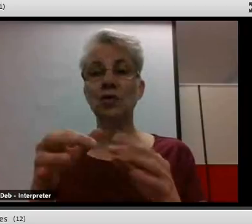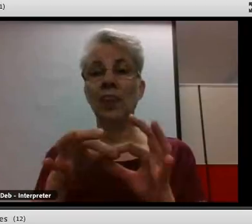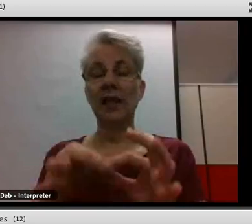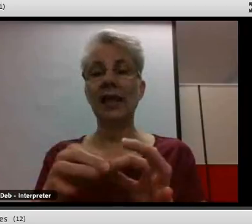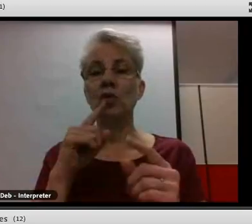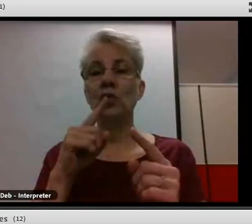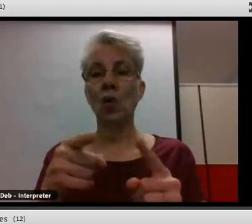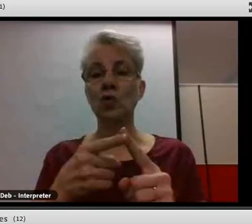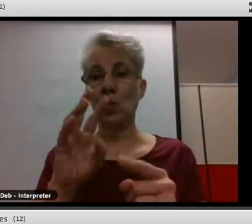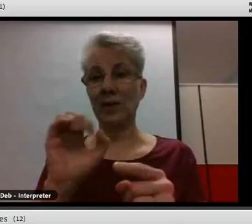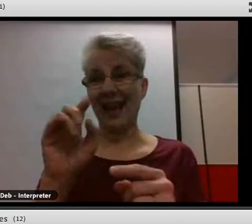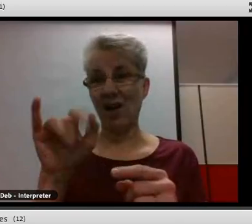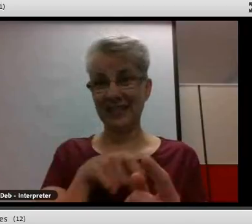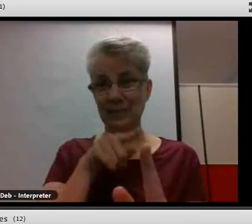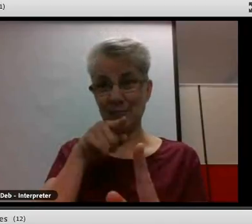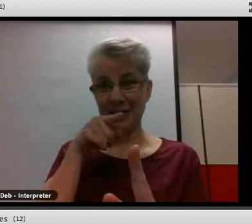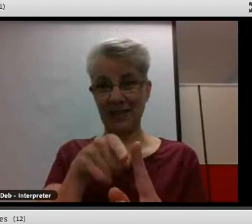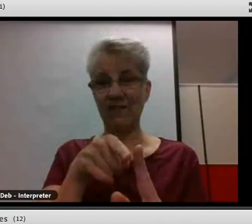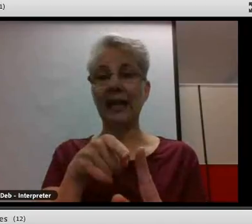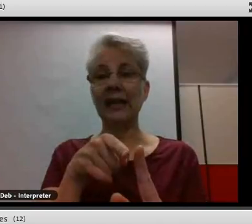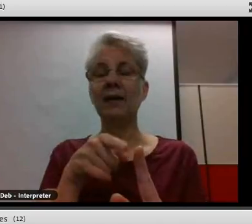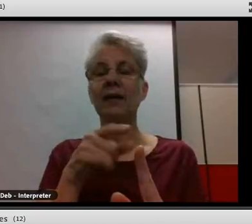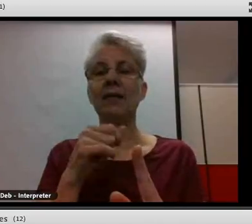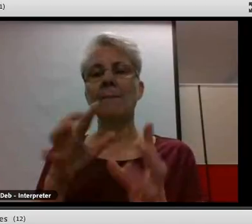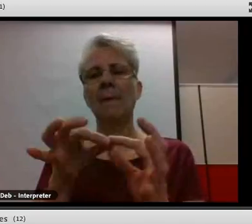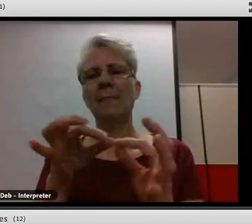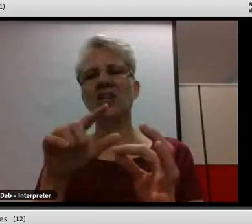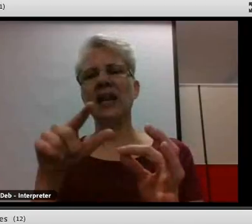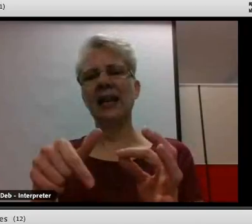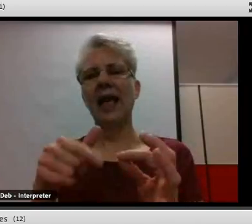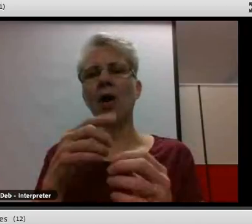in the world with accessibility issues.